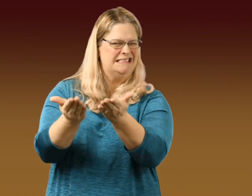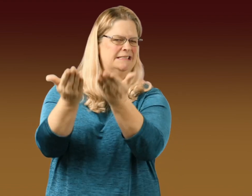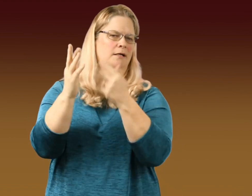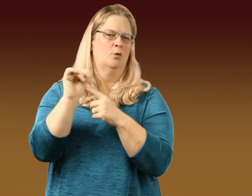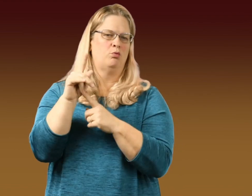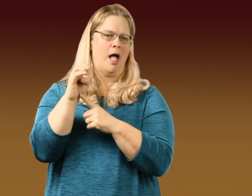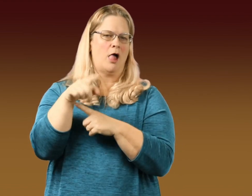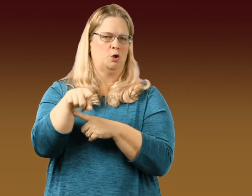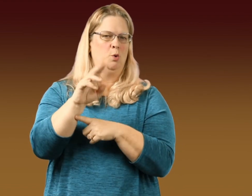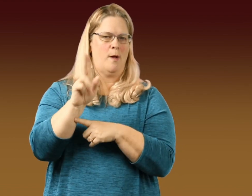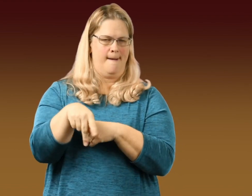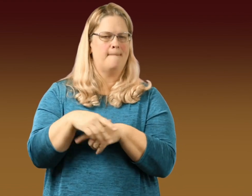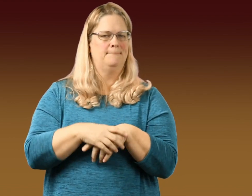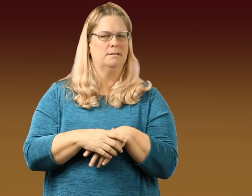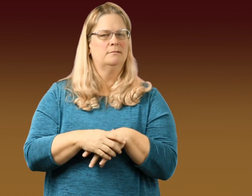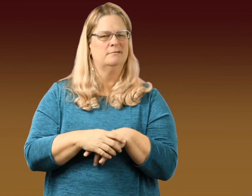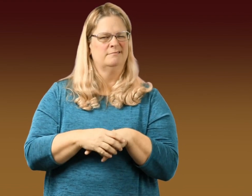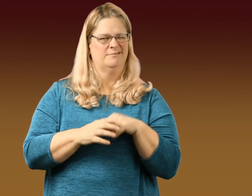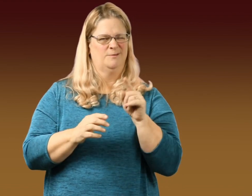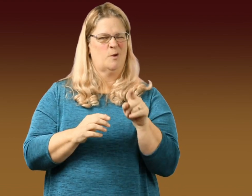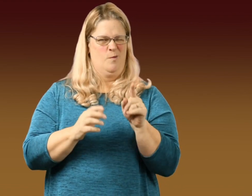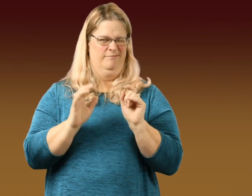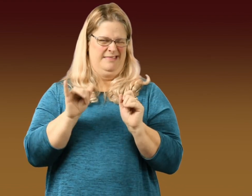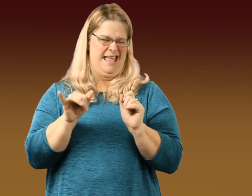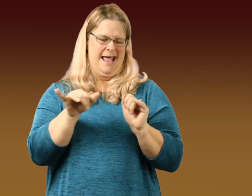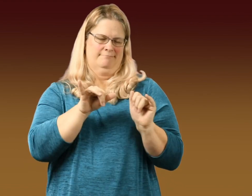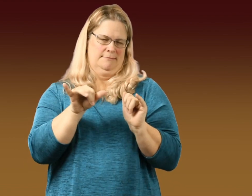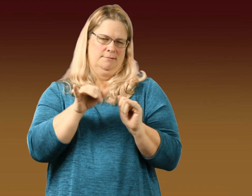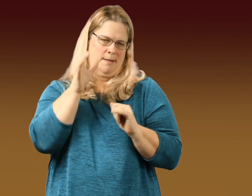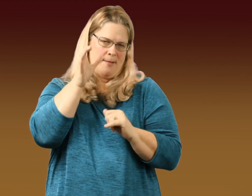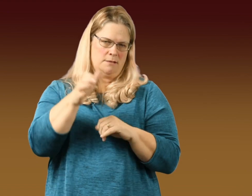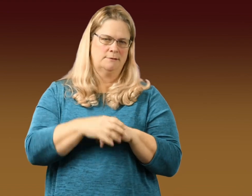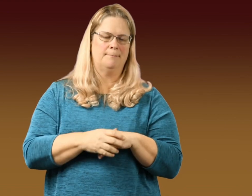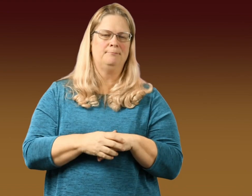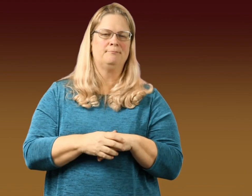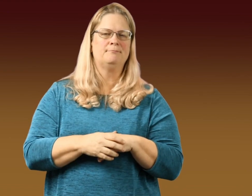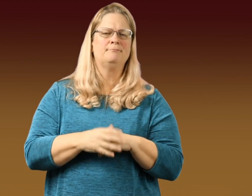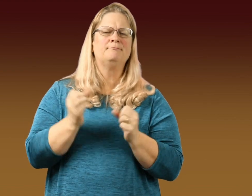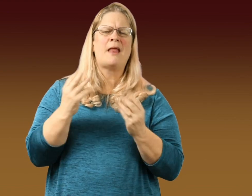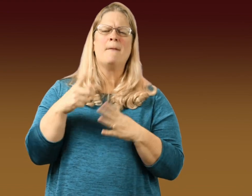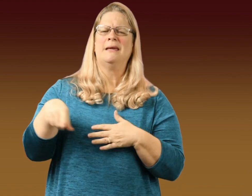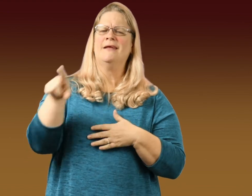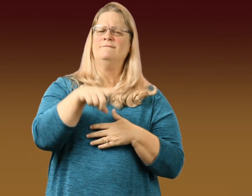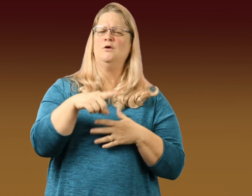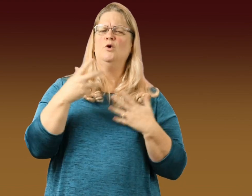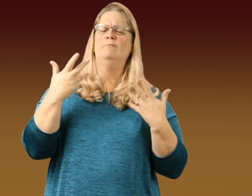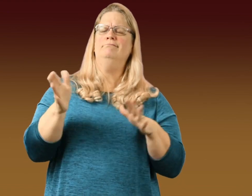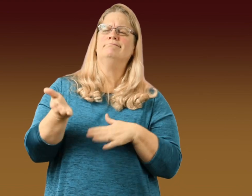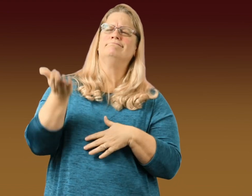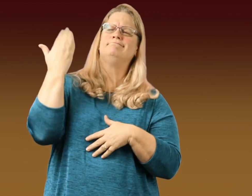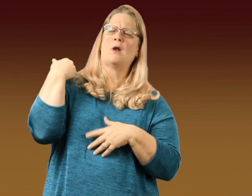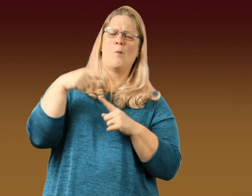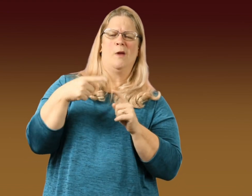People will push our buttons, try to rile you up. And so, it's the same concept.